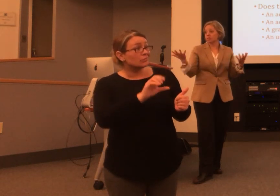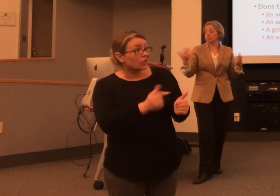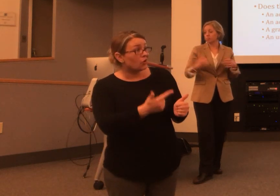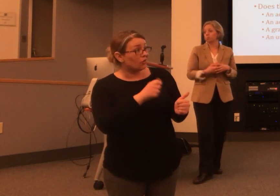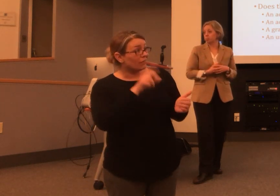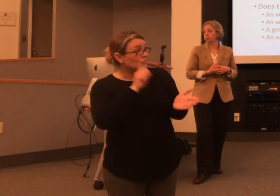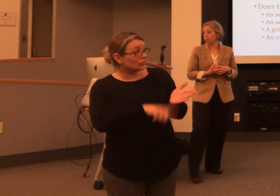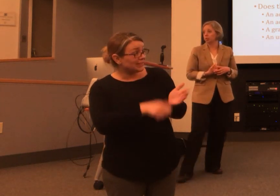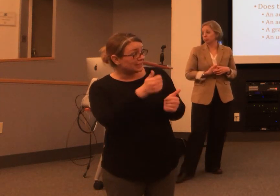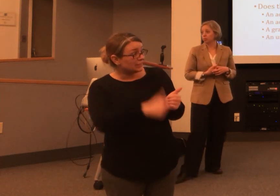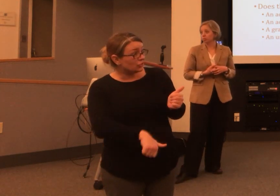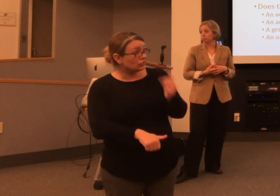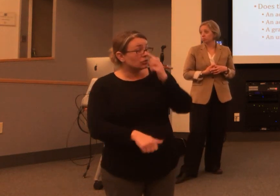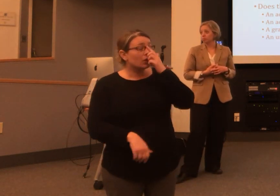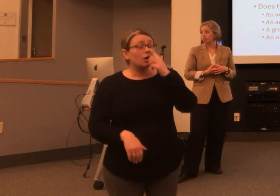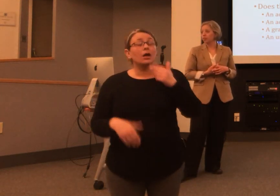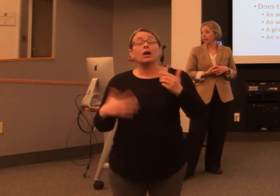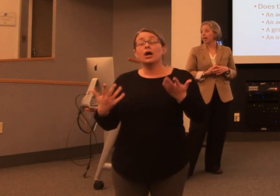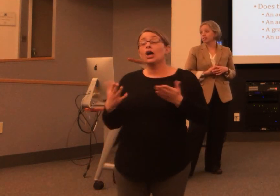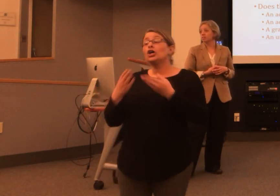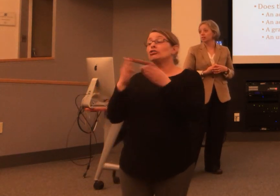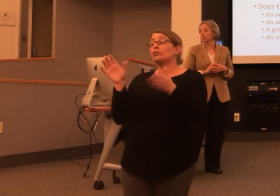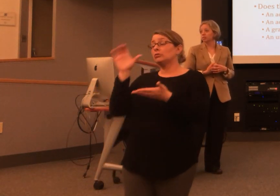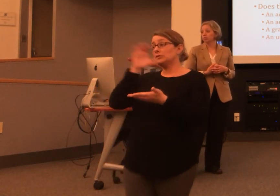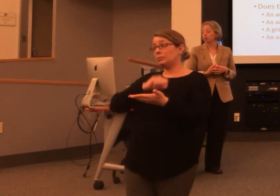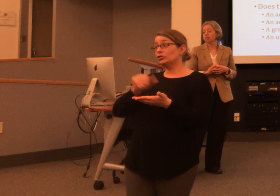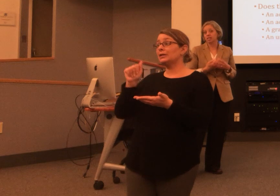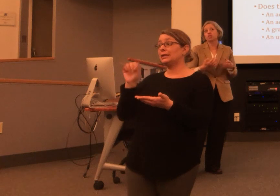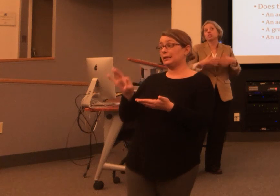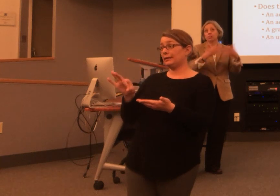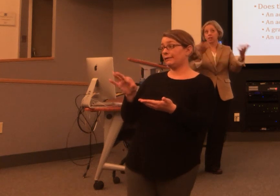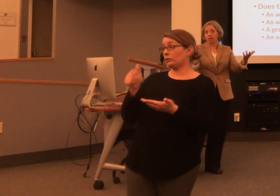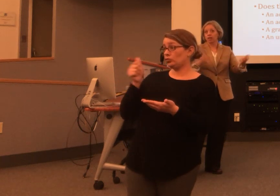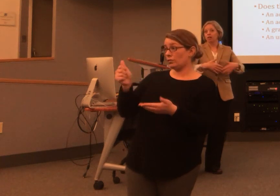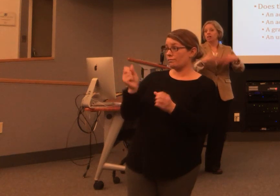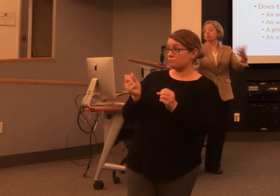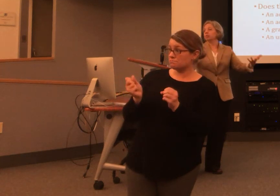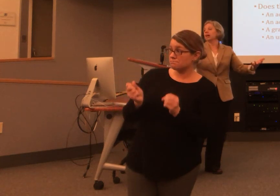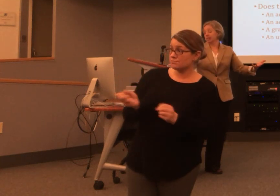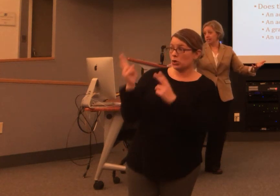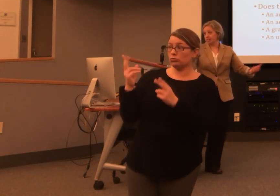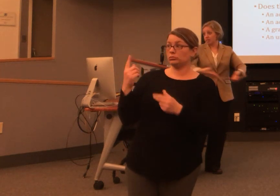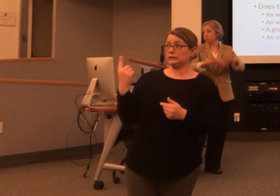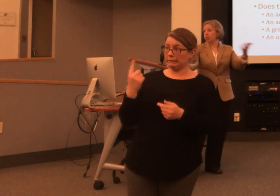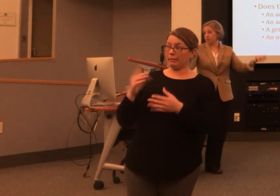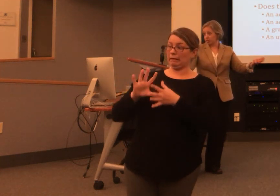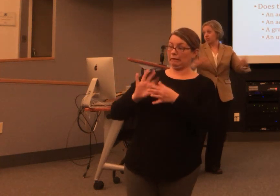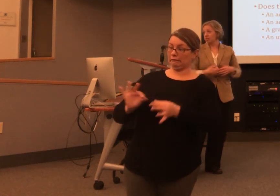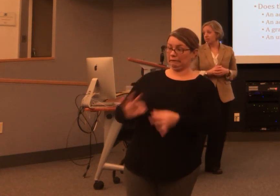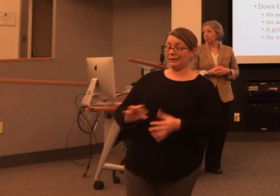its people will feel they can access it. You're essentially giving an implied license to others